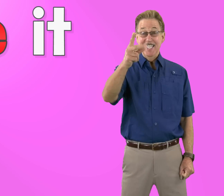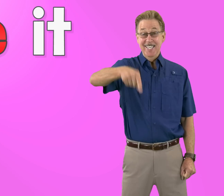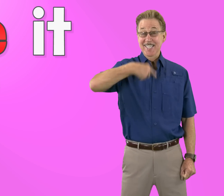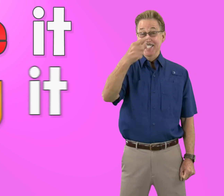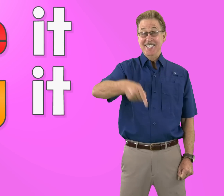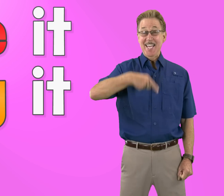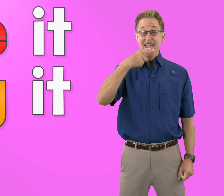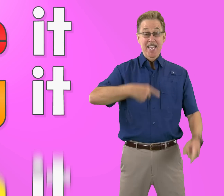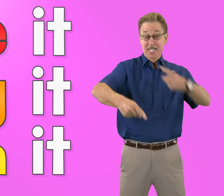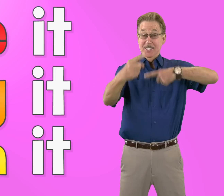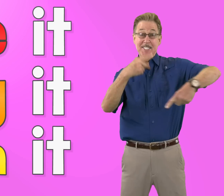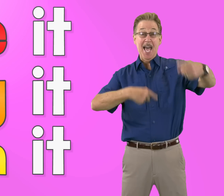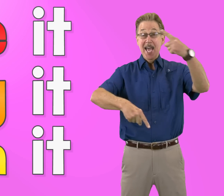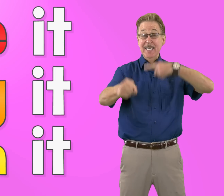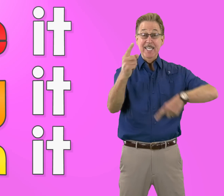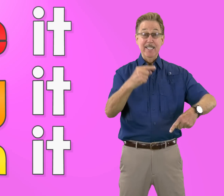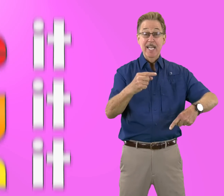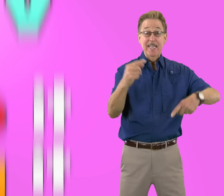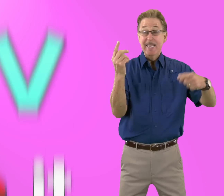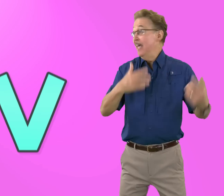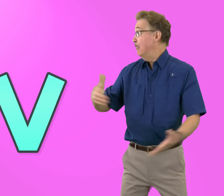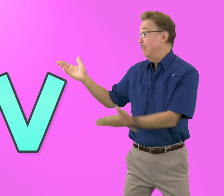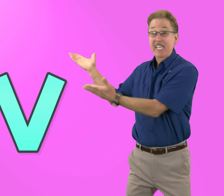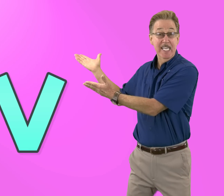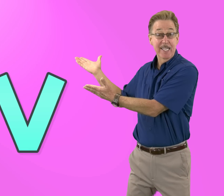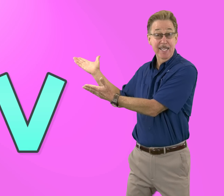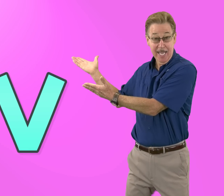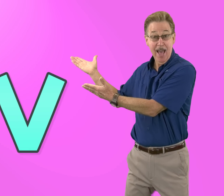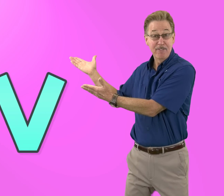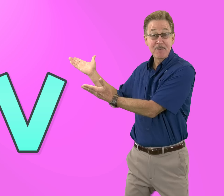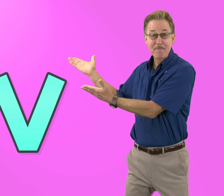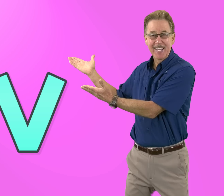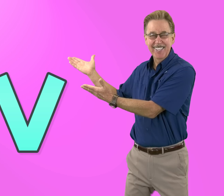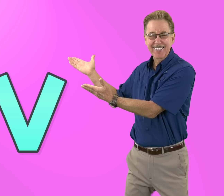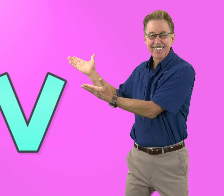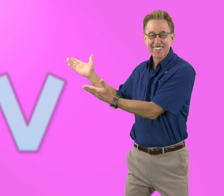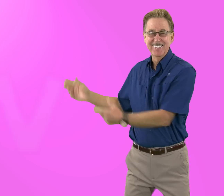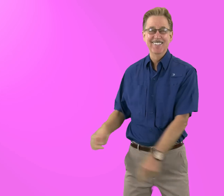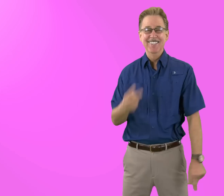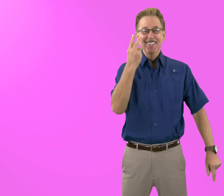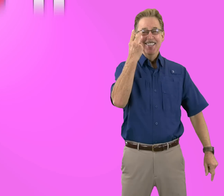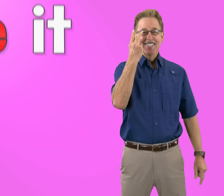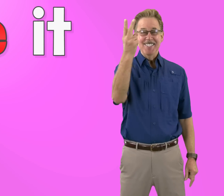See it, Say it, Sign it Letter V v in the alphabet